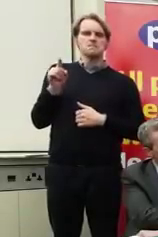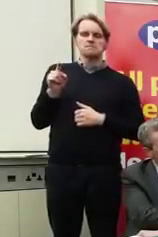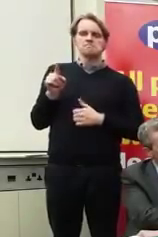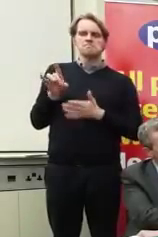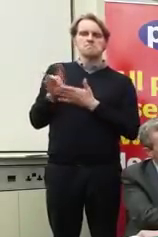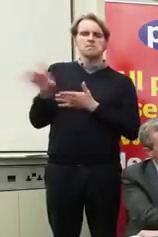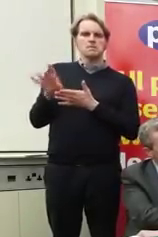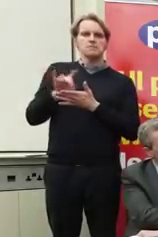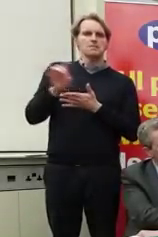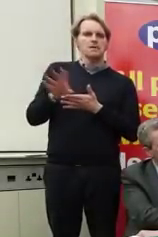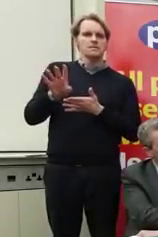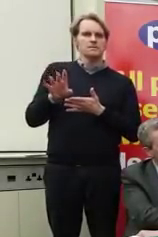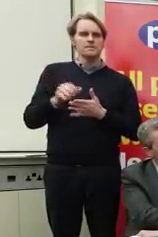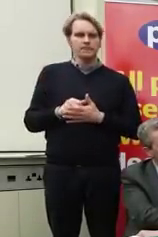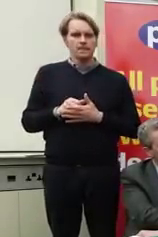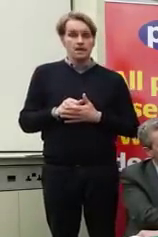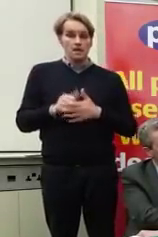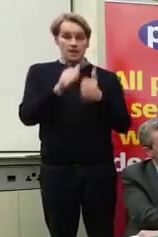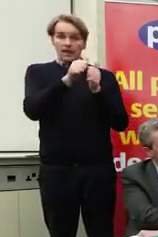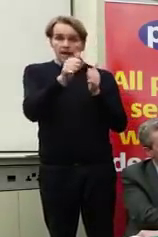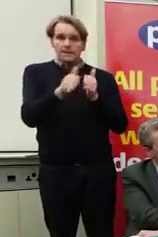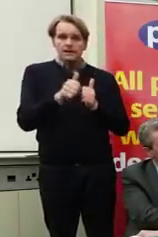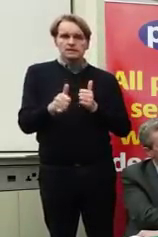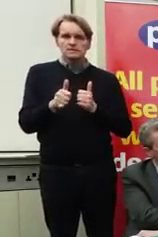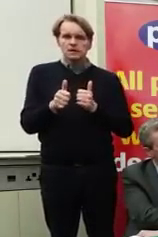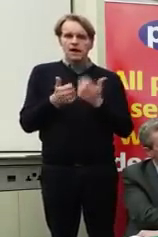association called the Consulting Association compiled lists of names about